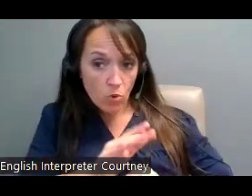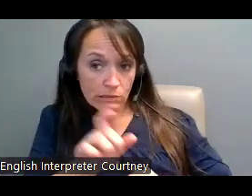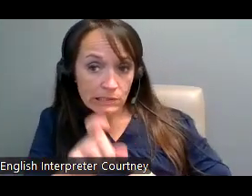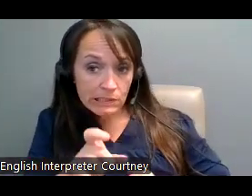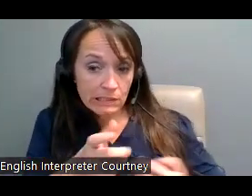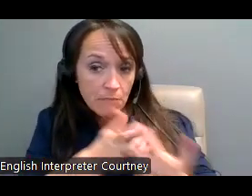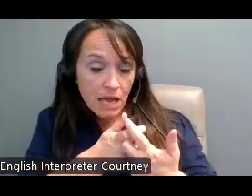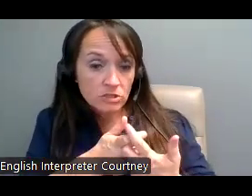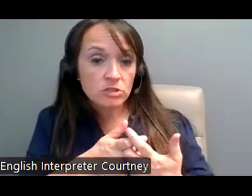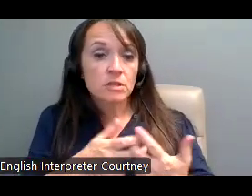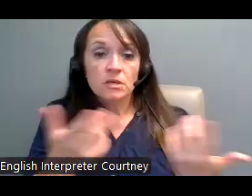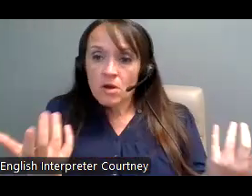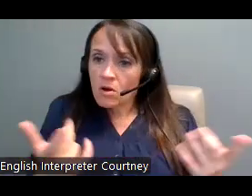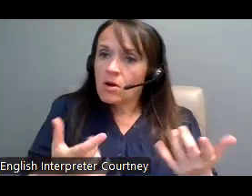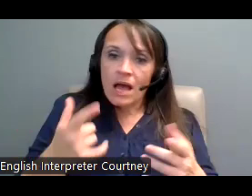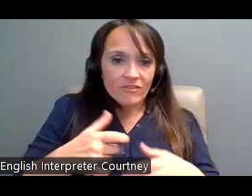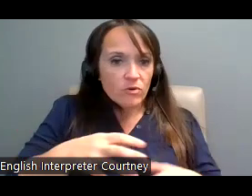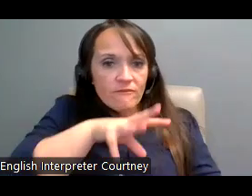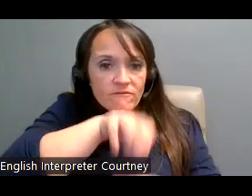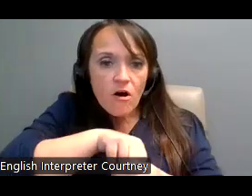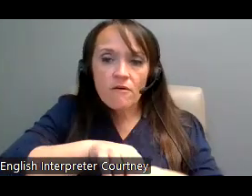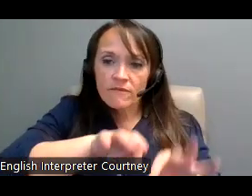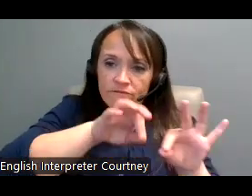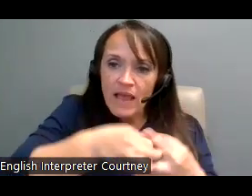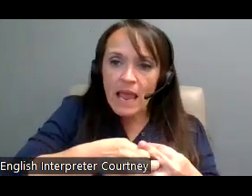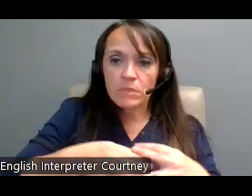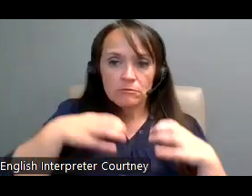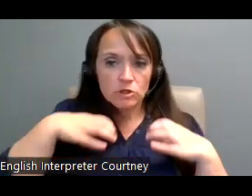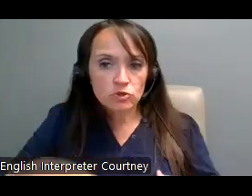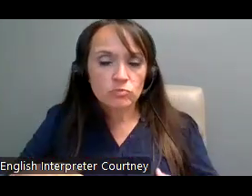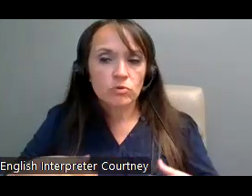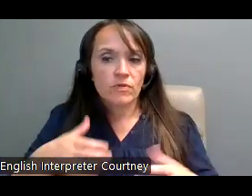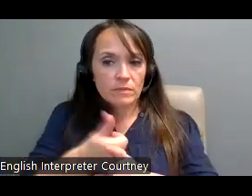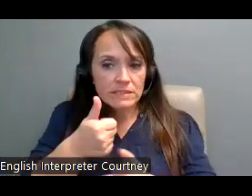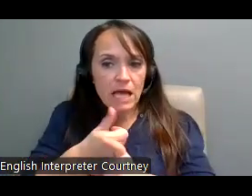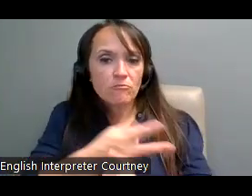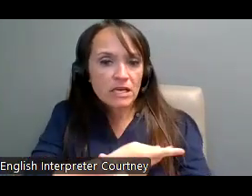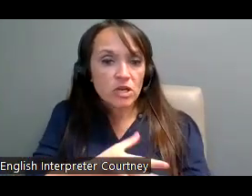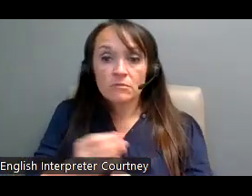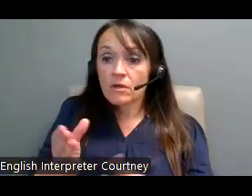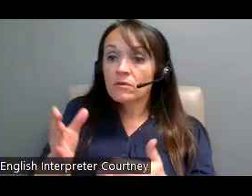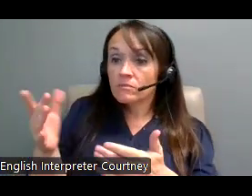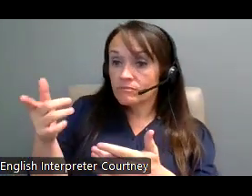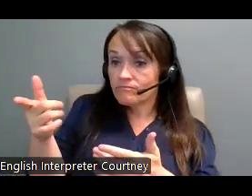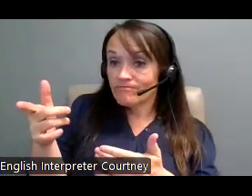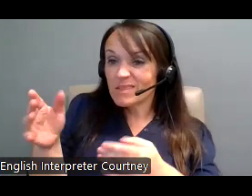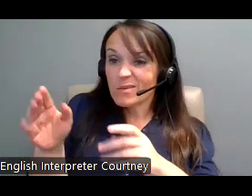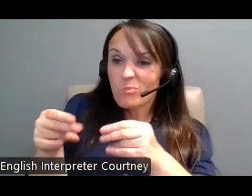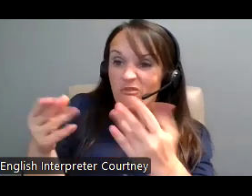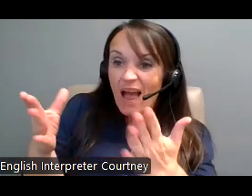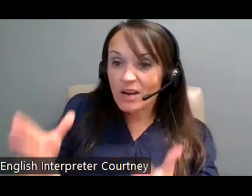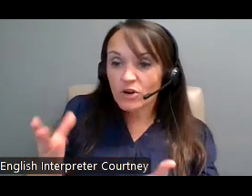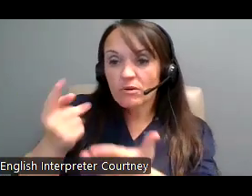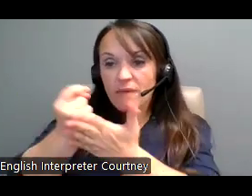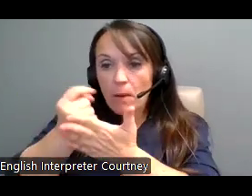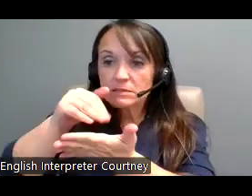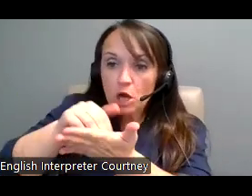relevant entities to ensure that all the needs are being met for the person. Next slide.